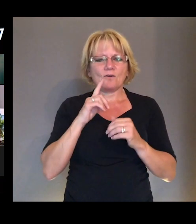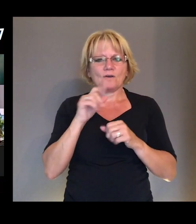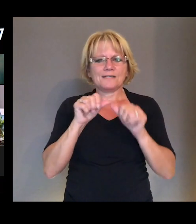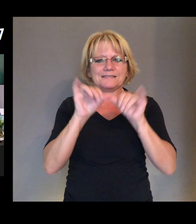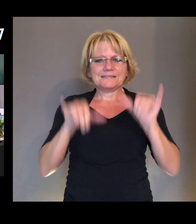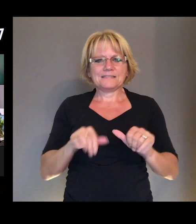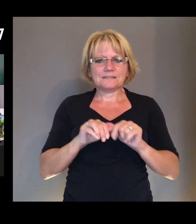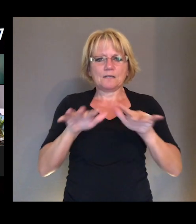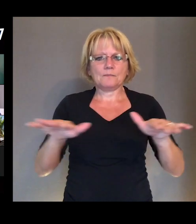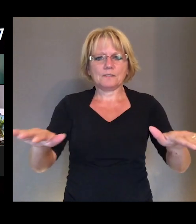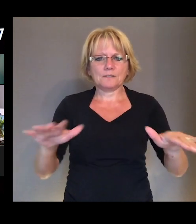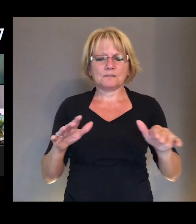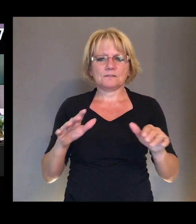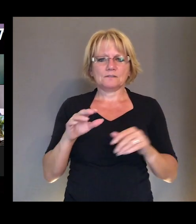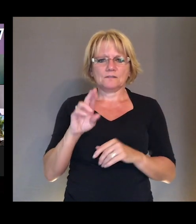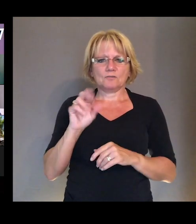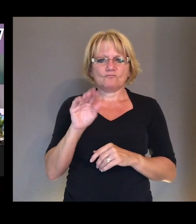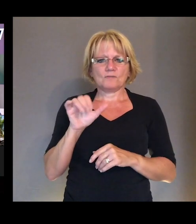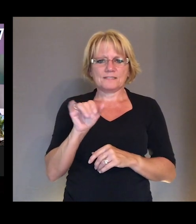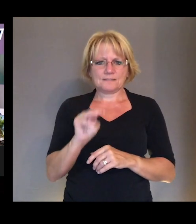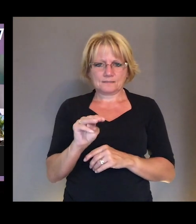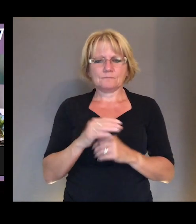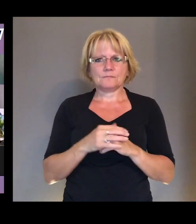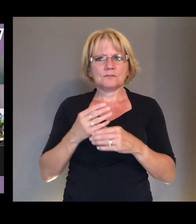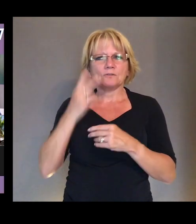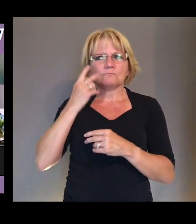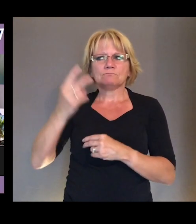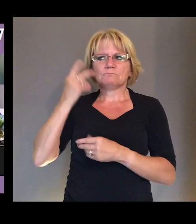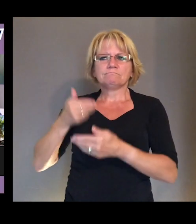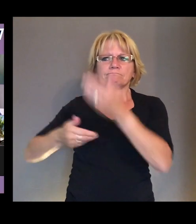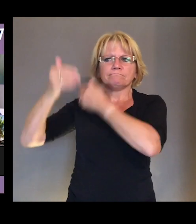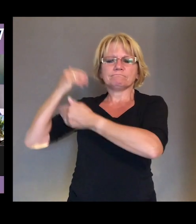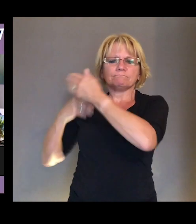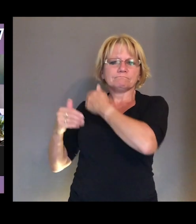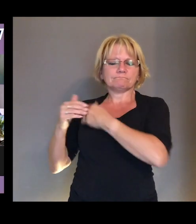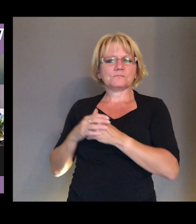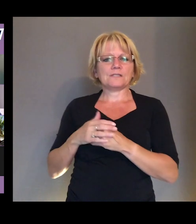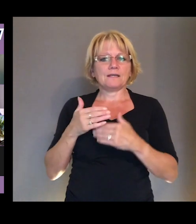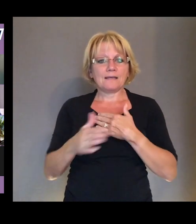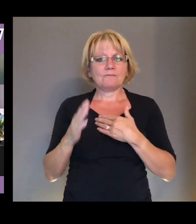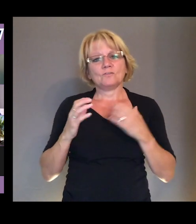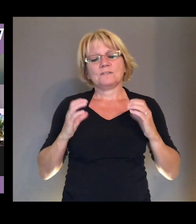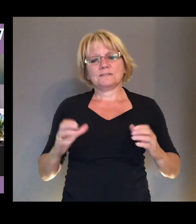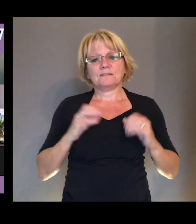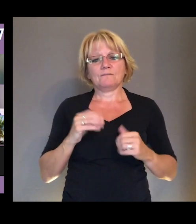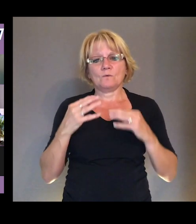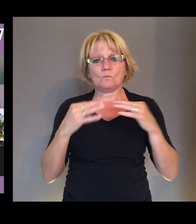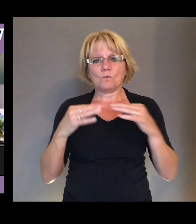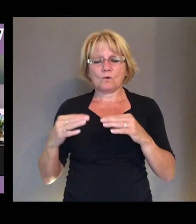of systemic racism. To understand it better, let's look at what life was like for Kevin and Jamal's grandparents. Decades after the civil war,